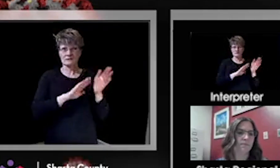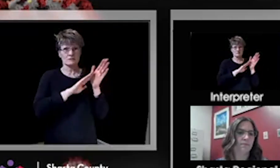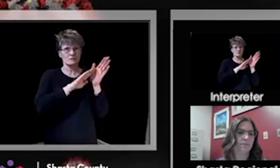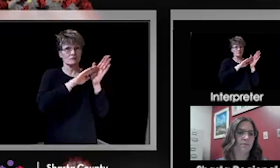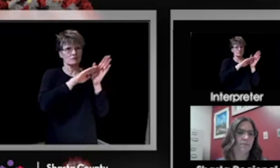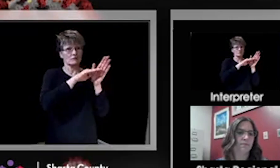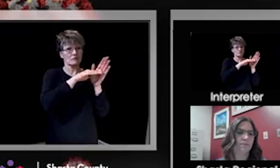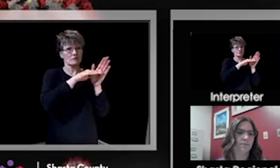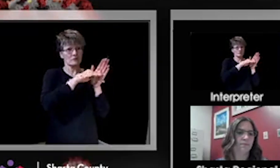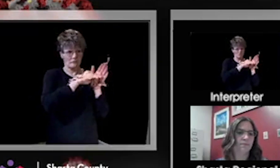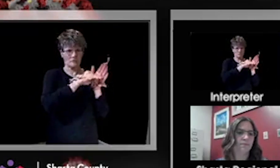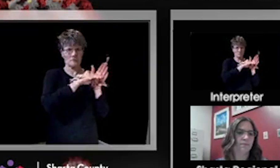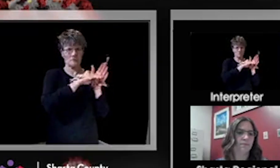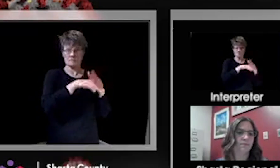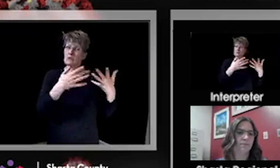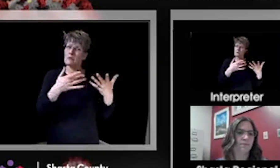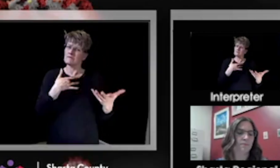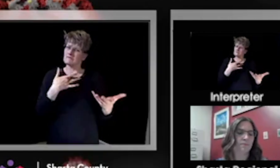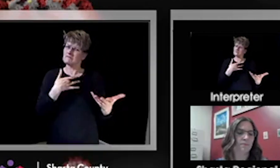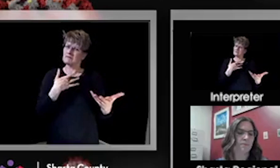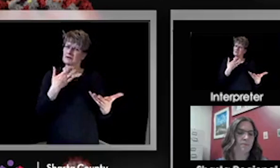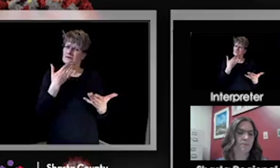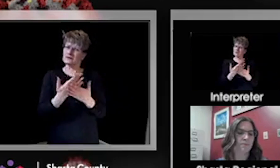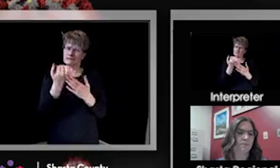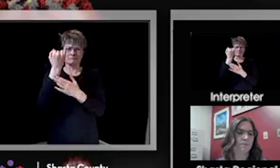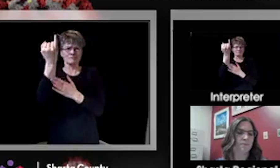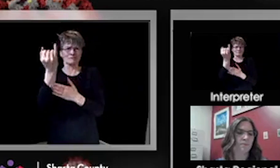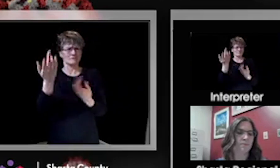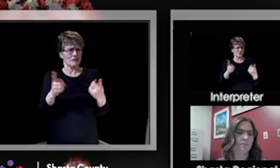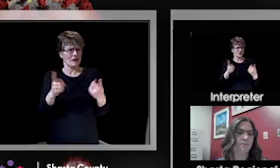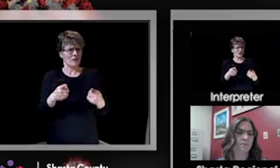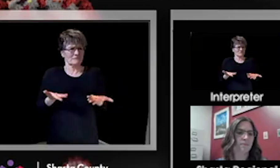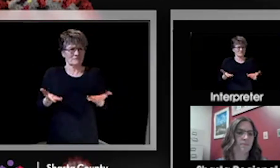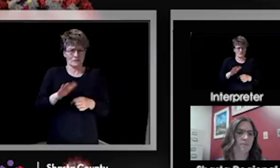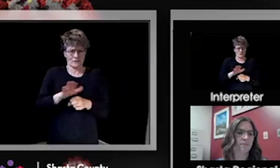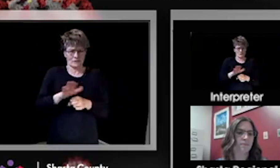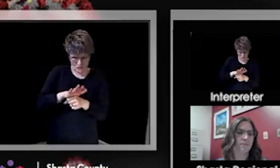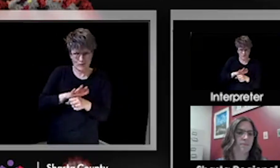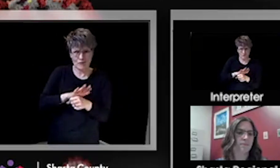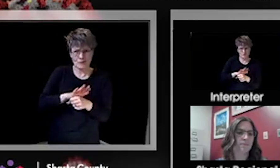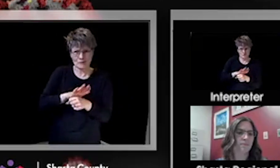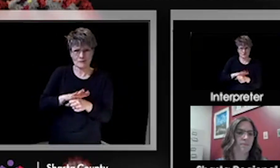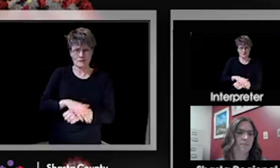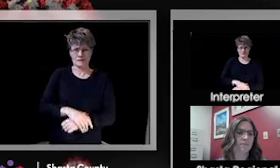good sense of what’s happening here, and I should also add that our positivity rate